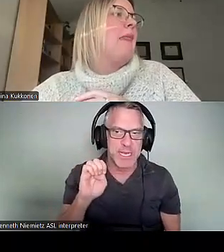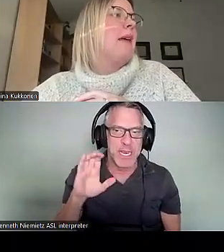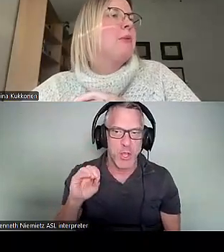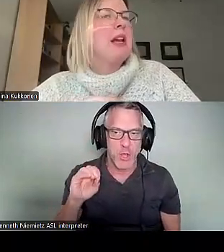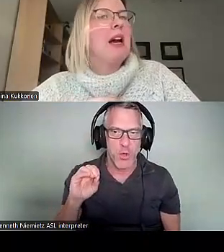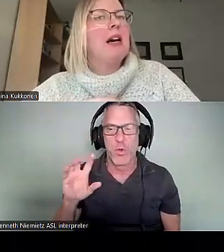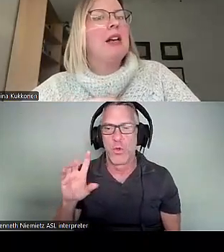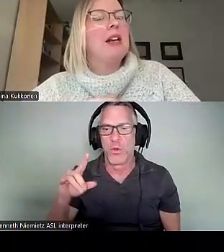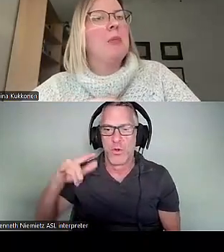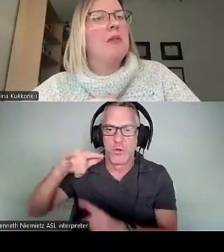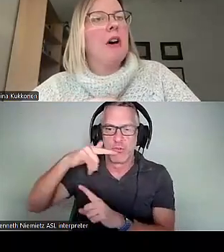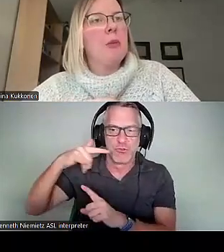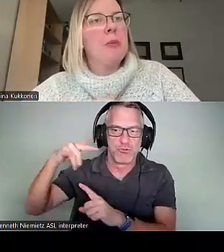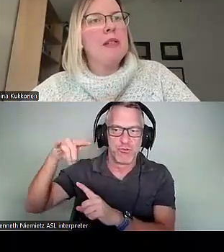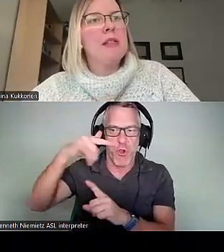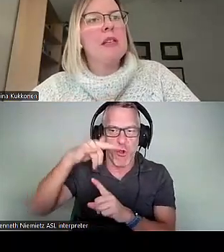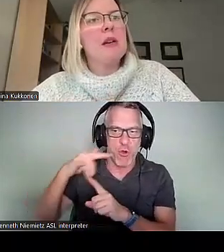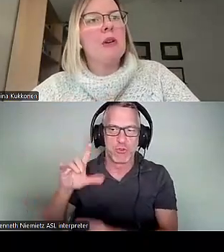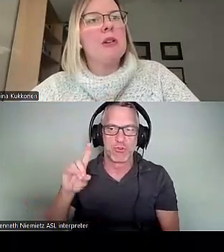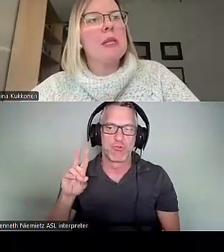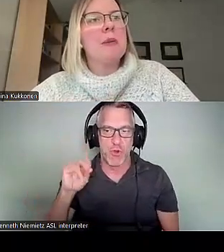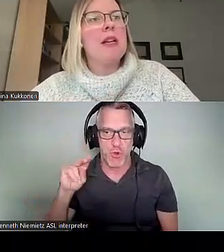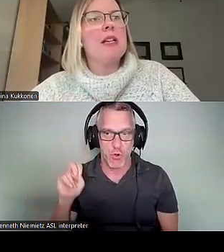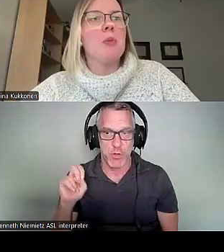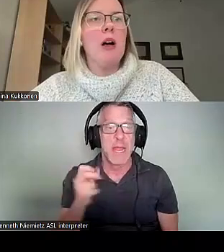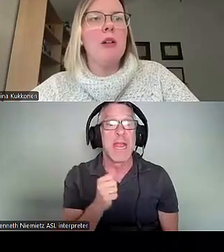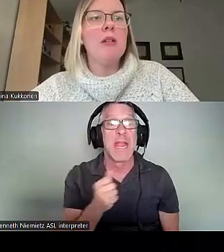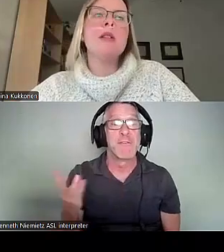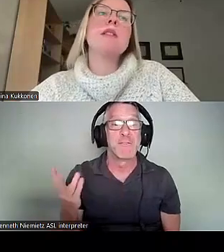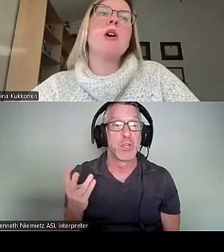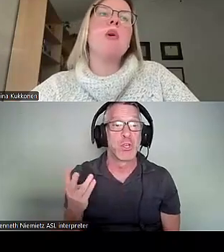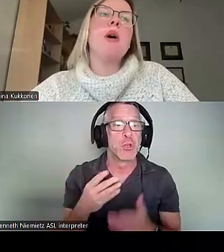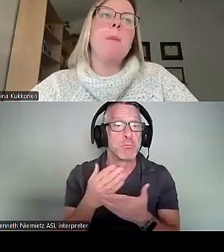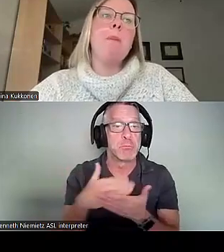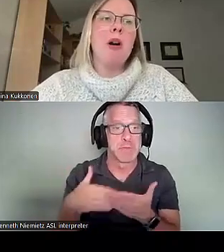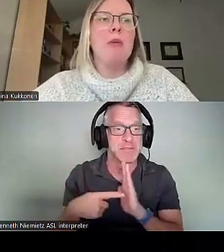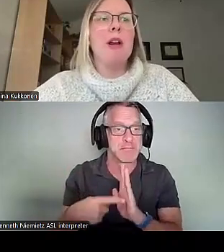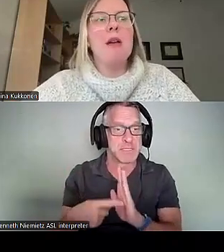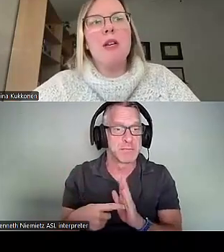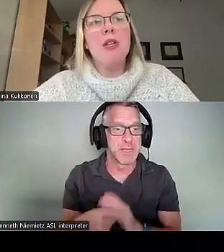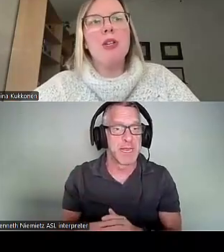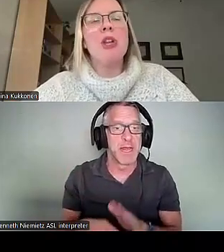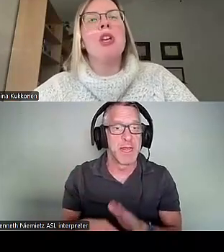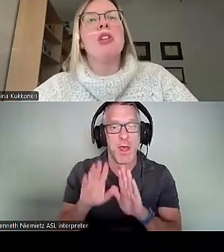And then we had a couple of other pieces that were on display as well. So the bottom right image,